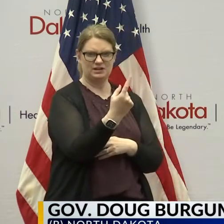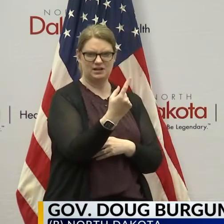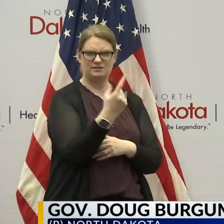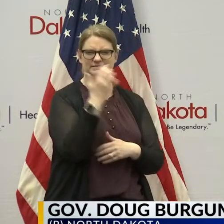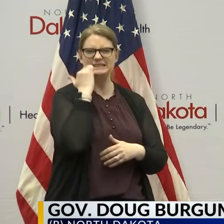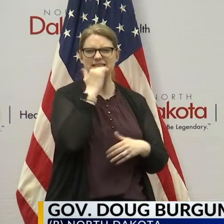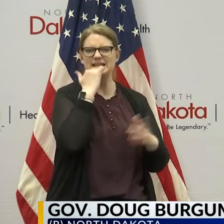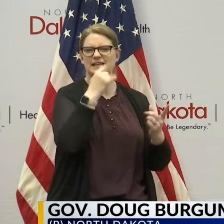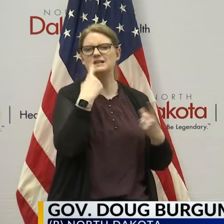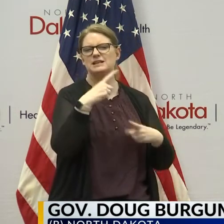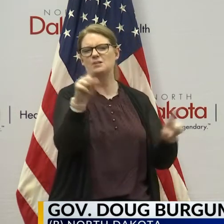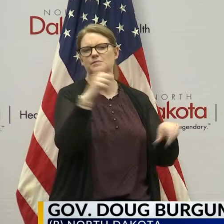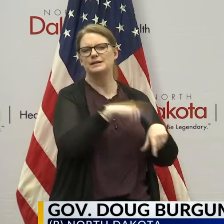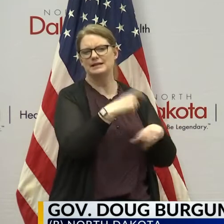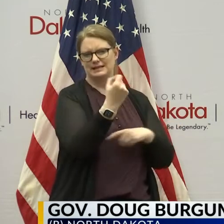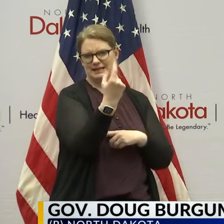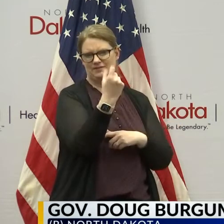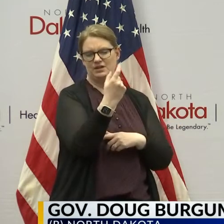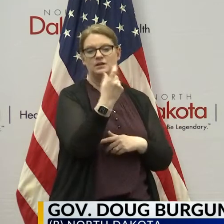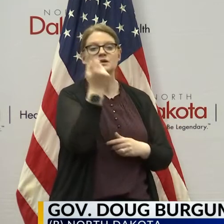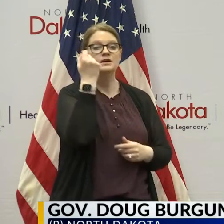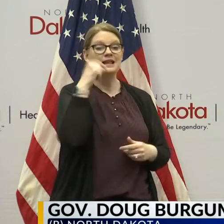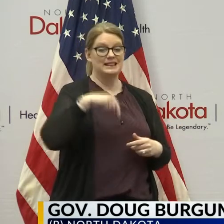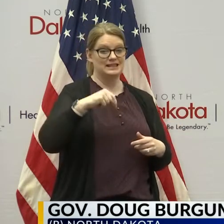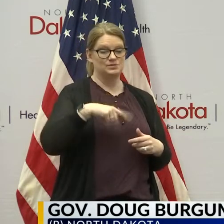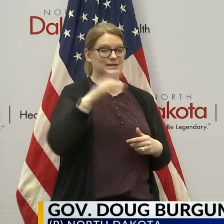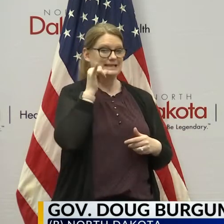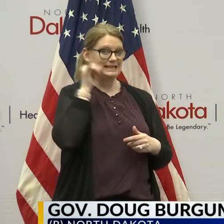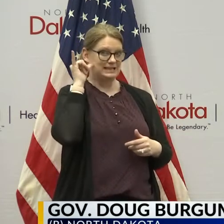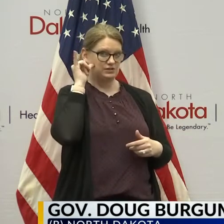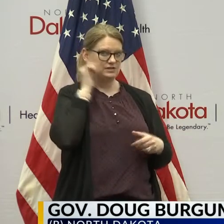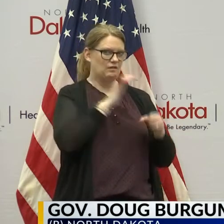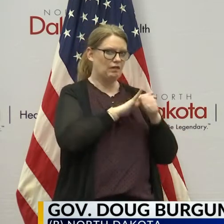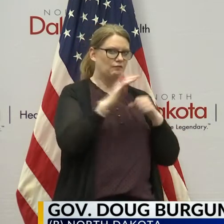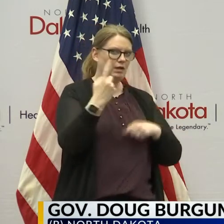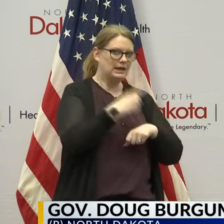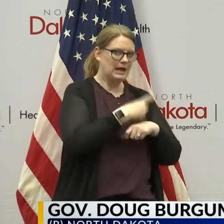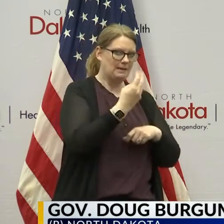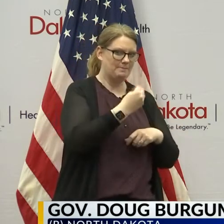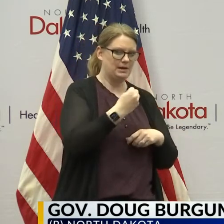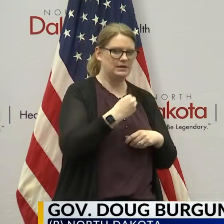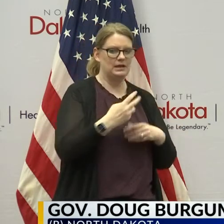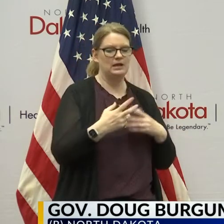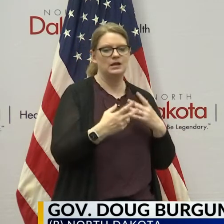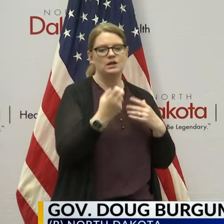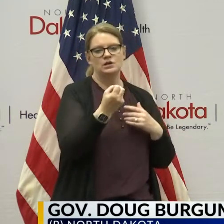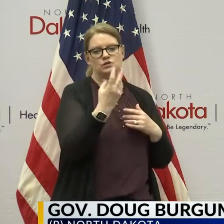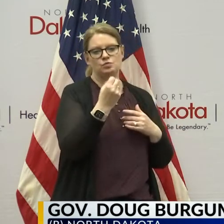THE NUMBERS IN NORTH DAKOTA IS WHERE WE ARE RELATIVE TO THOSE GOALS. 00 THIS MORNING